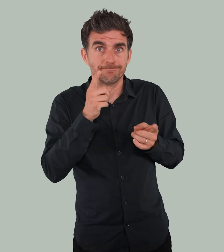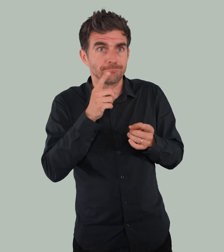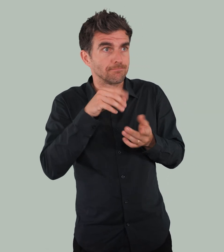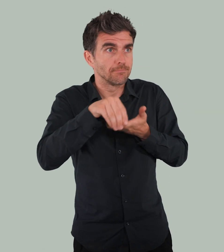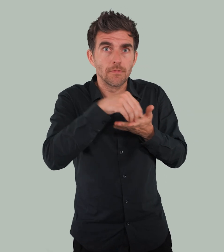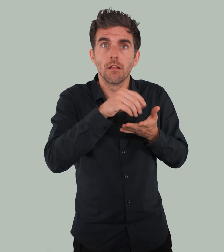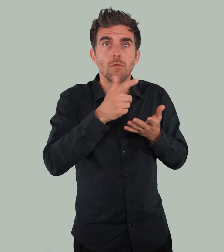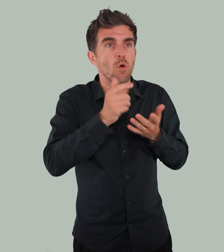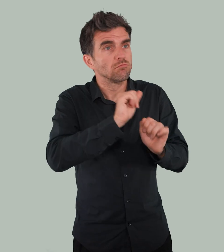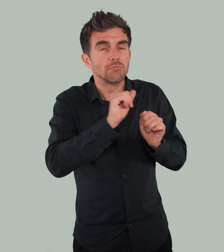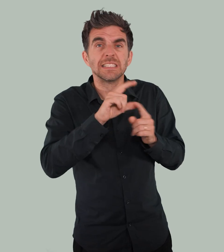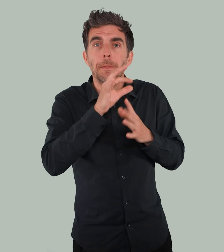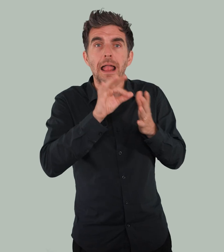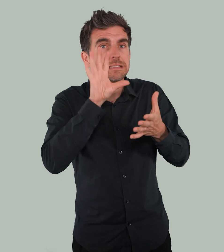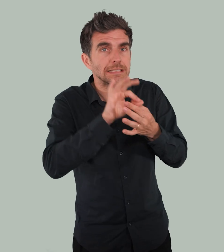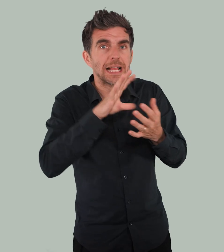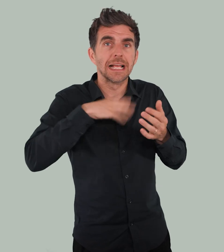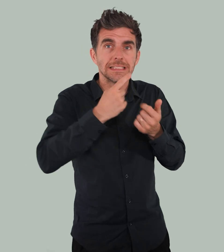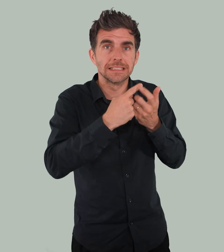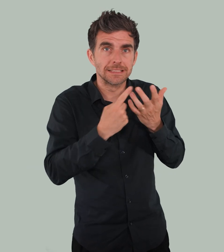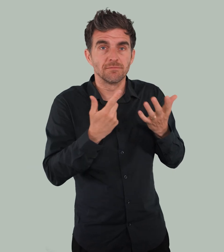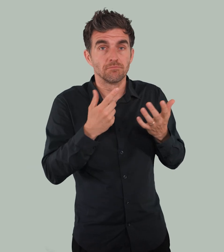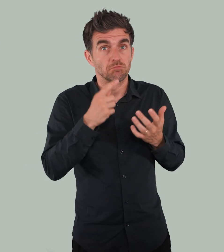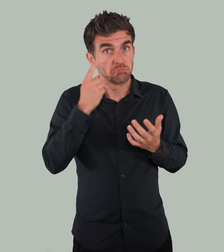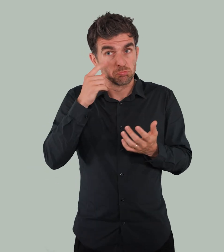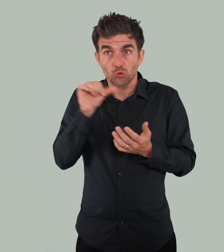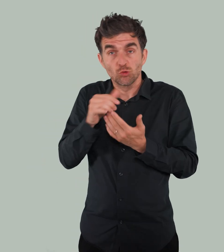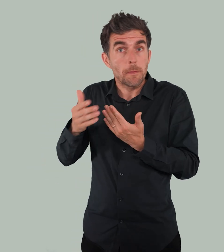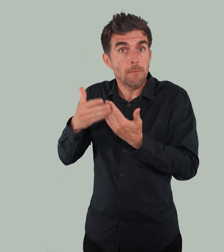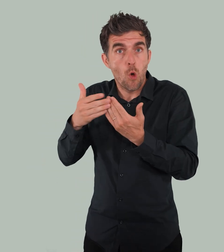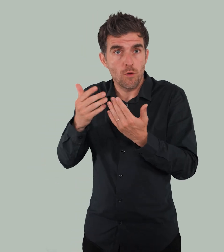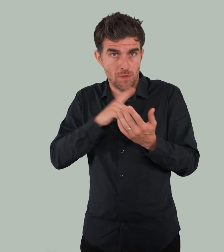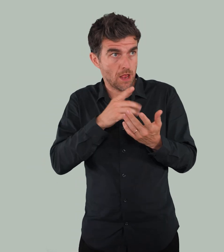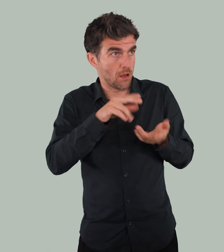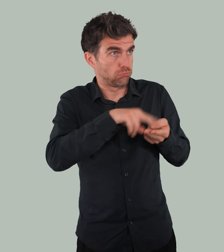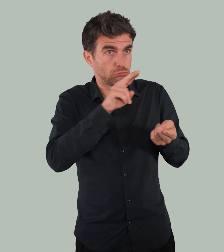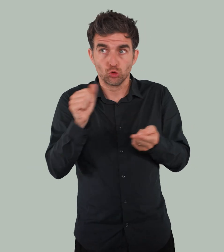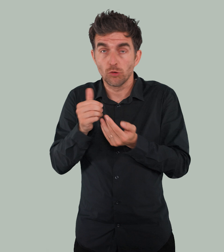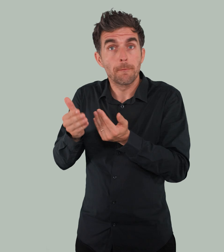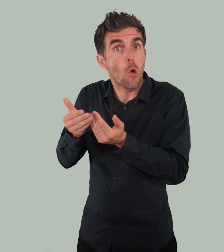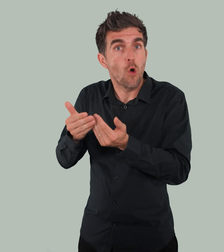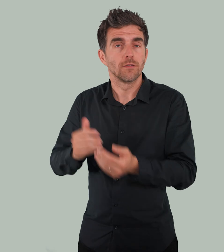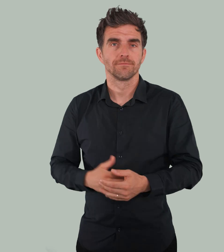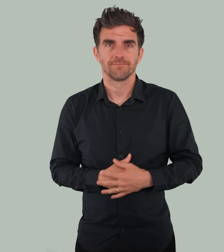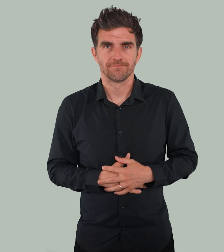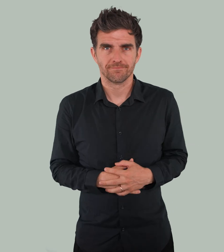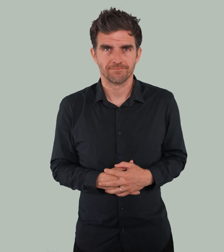ability to meet wider disability-related needs and suggesting it is doing more than it is intended.